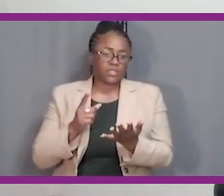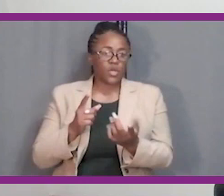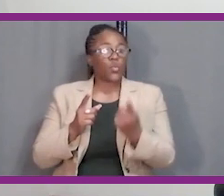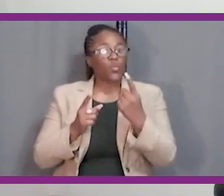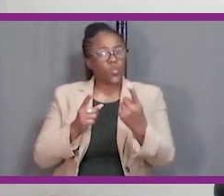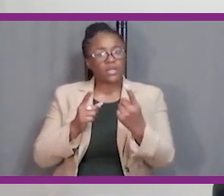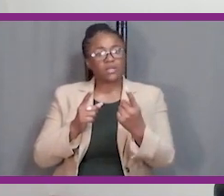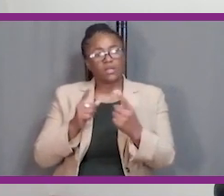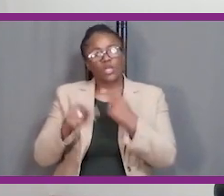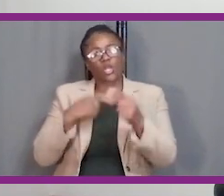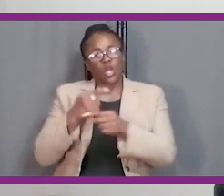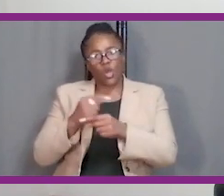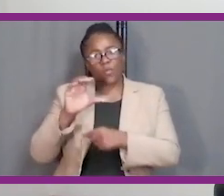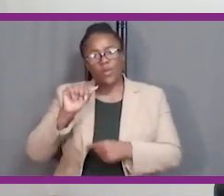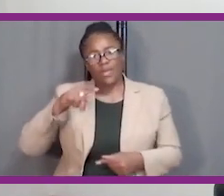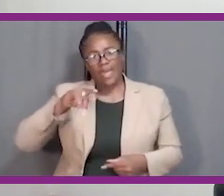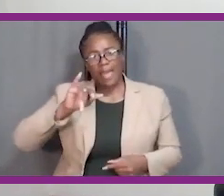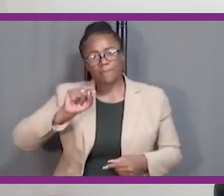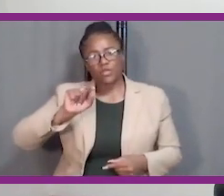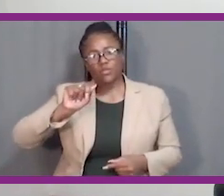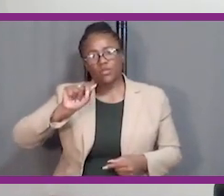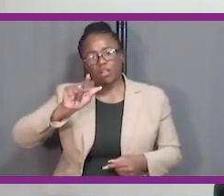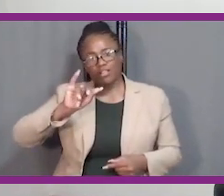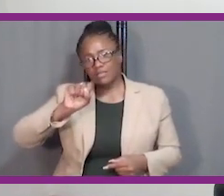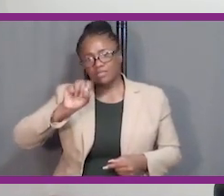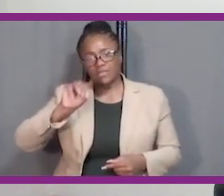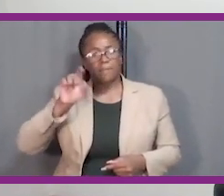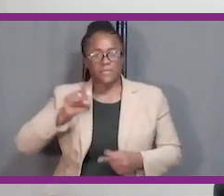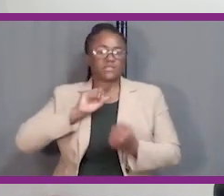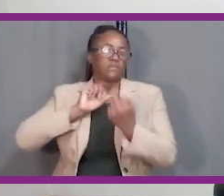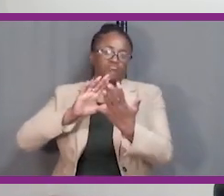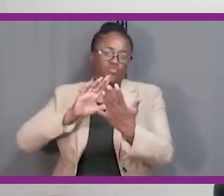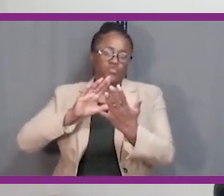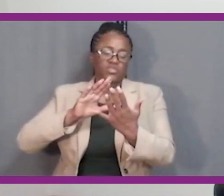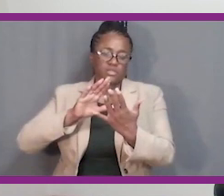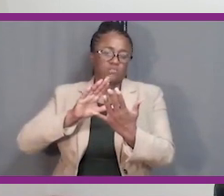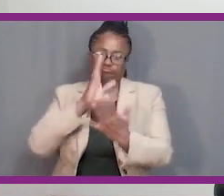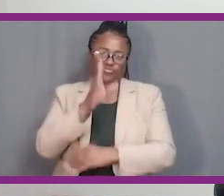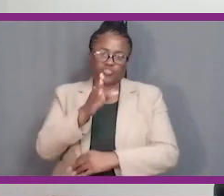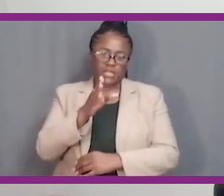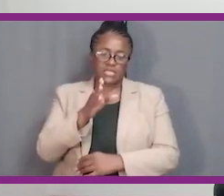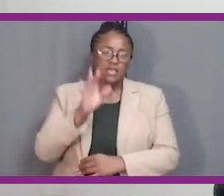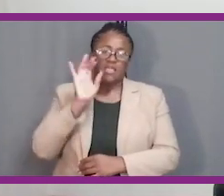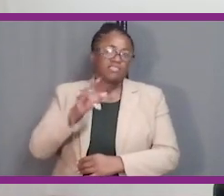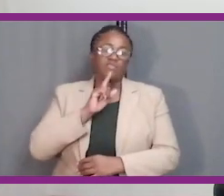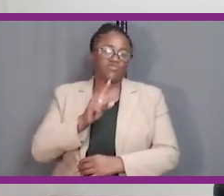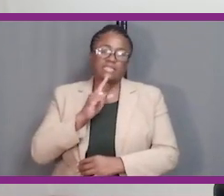serious about this, that is key. But I also think that when we're talking about what it would look